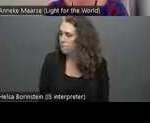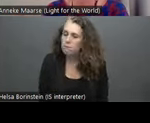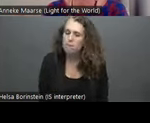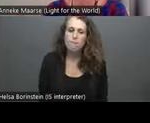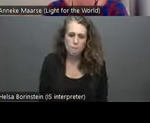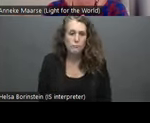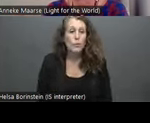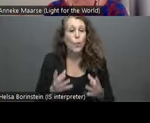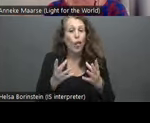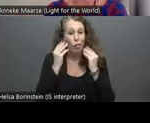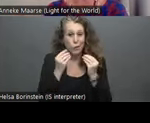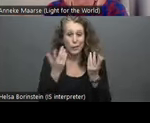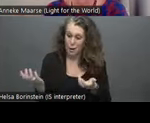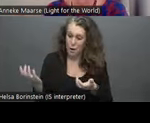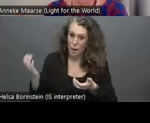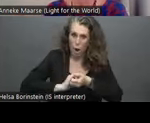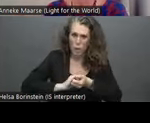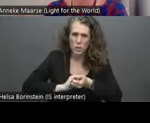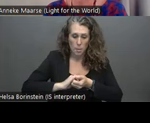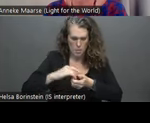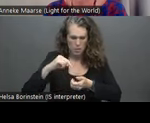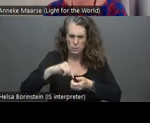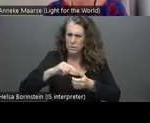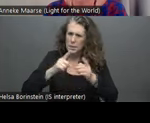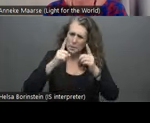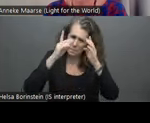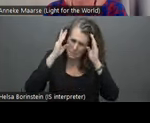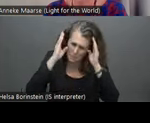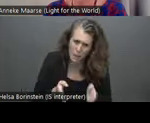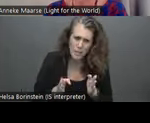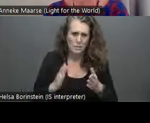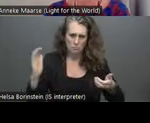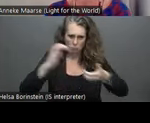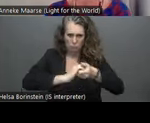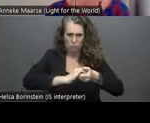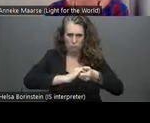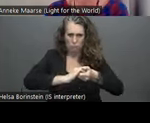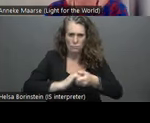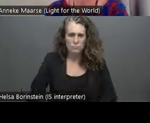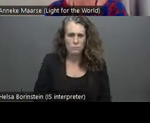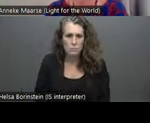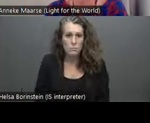Partnerships key in the first place partnerships with organizations of persons with disabilities